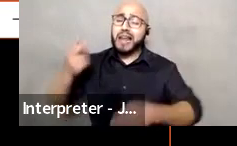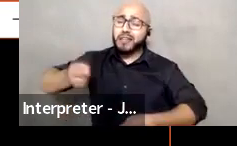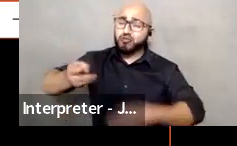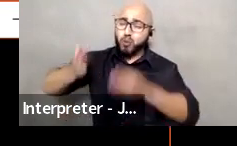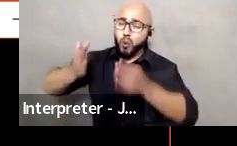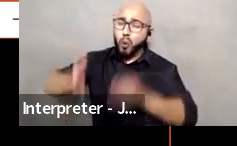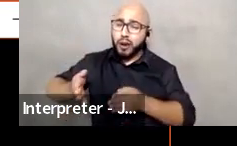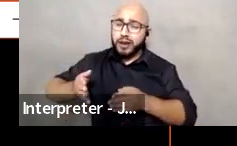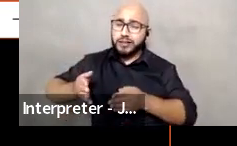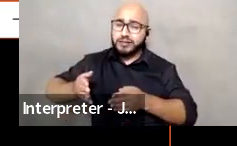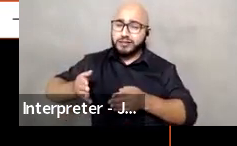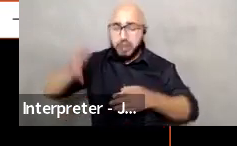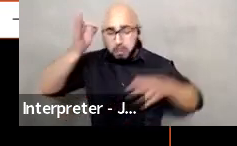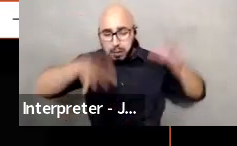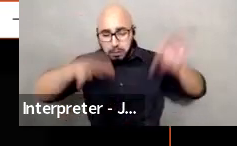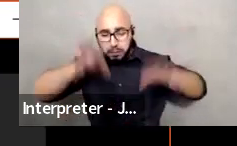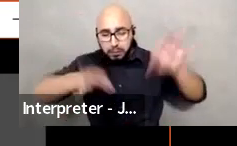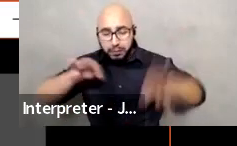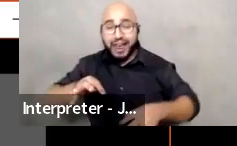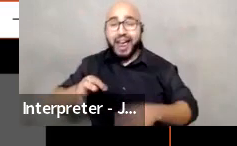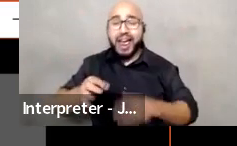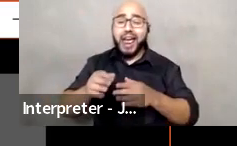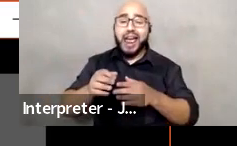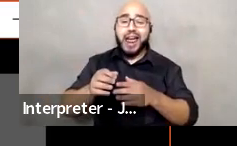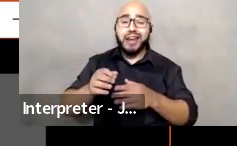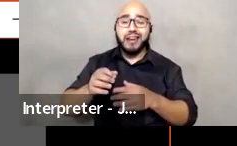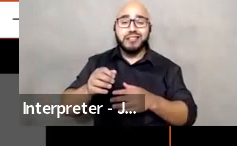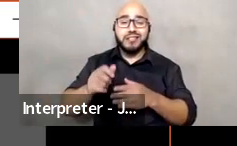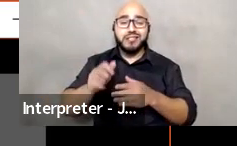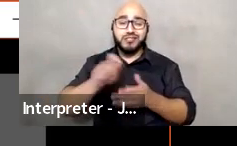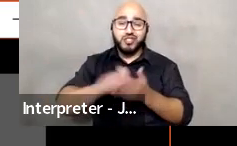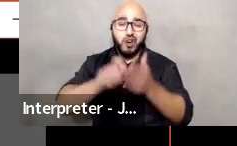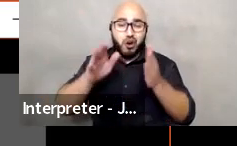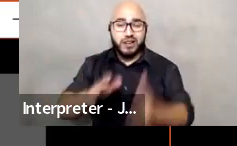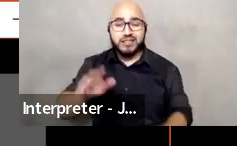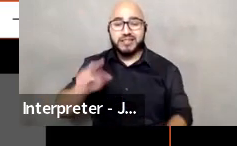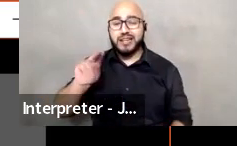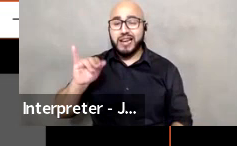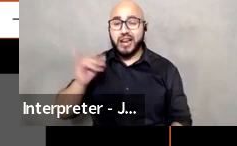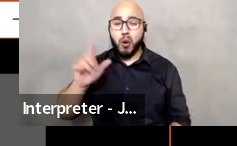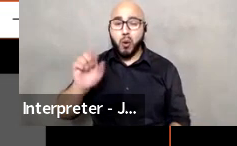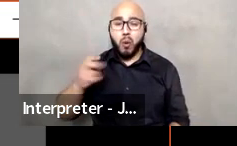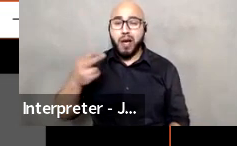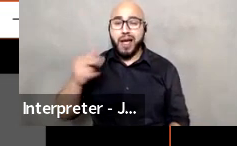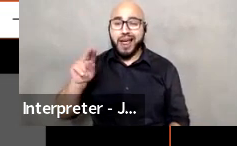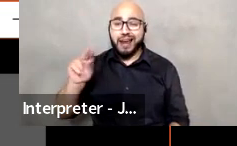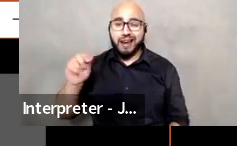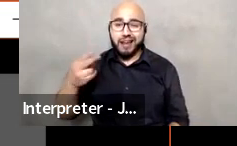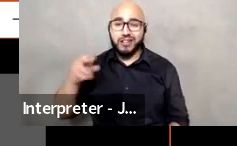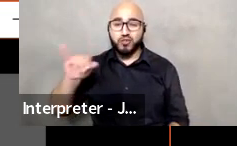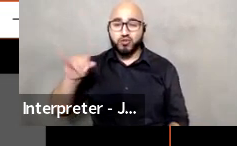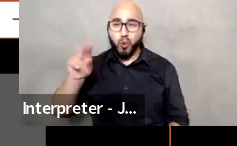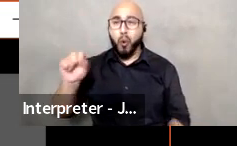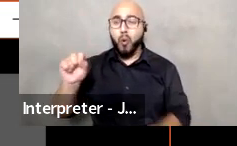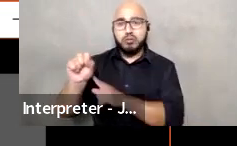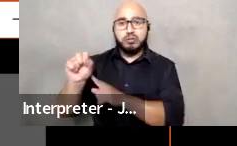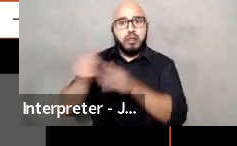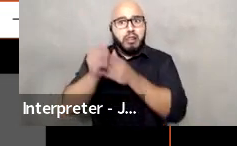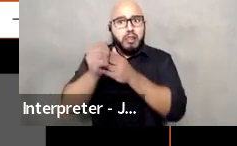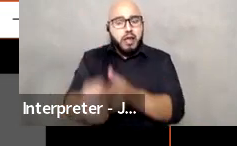Journalist named Nikole Hannah-Jones, who. Who. Really became. A kind. Of lightning.